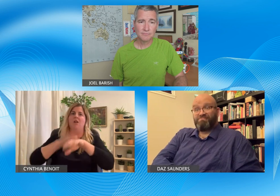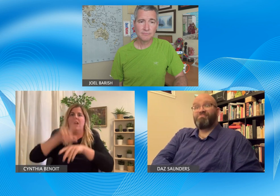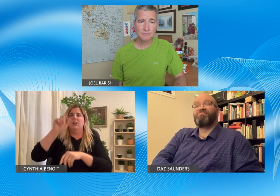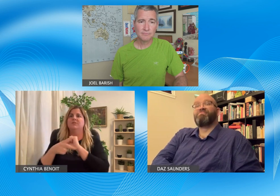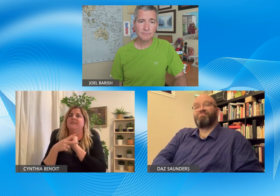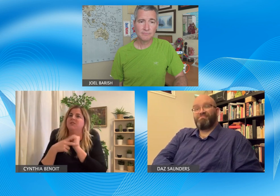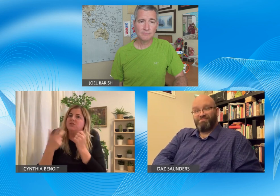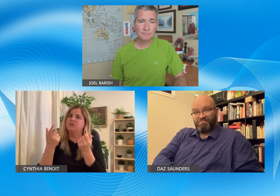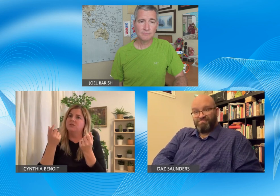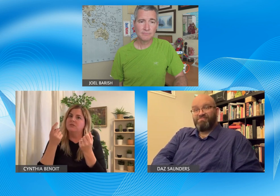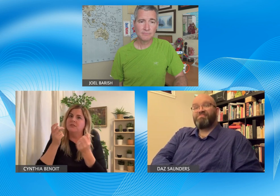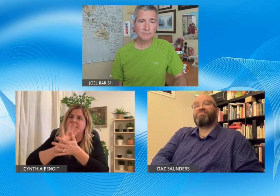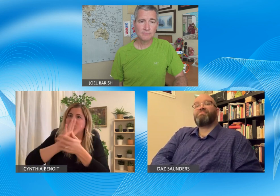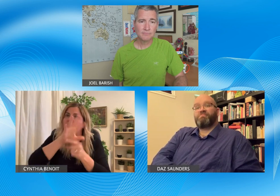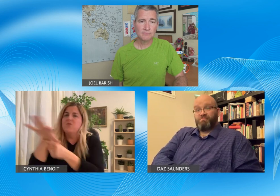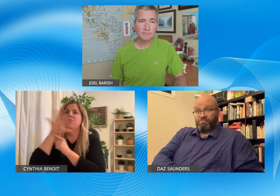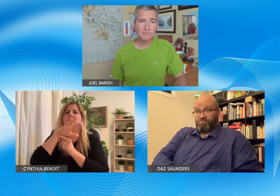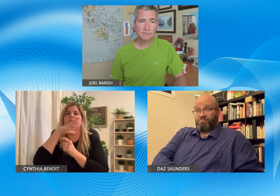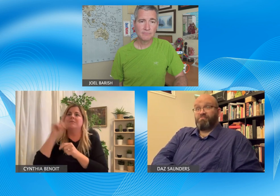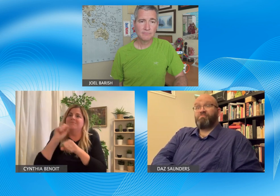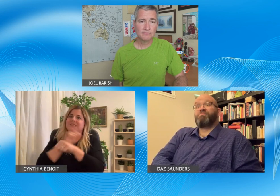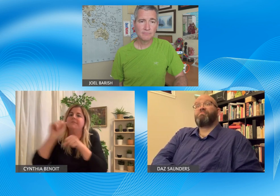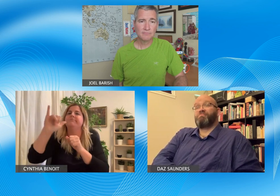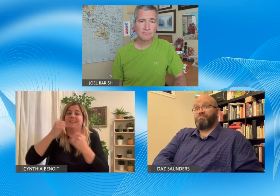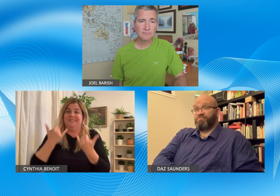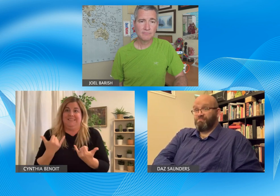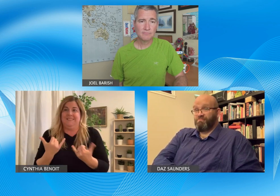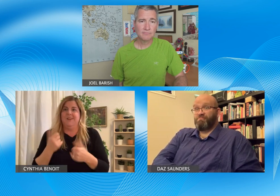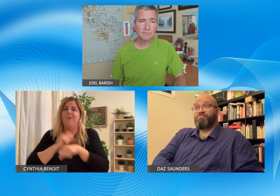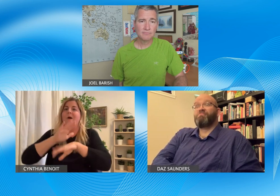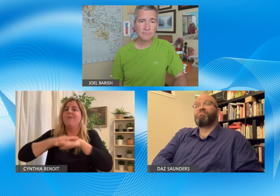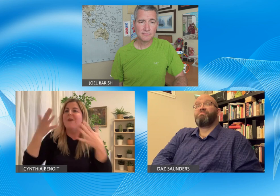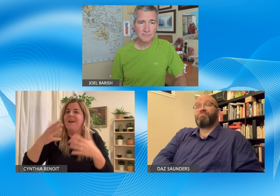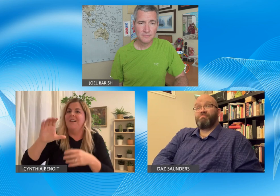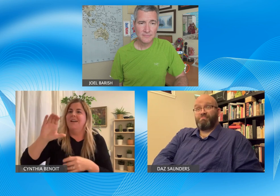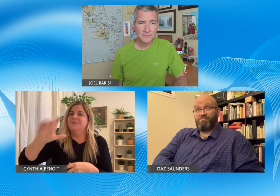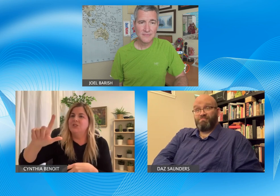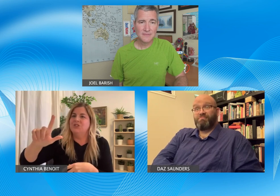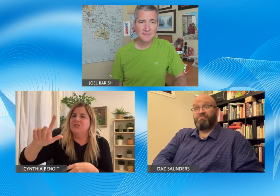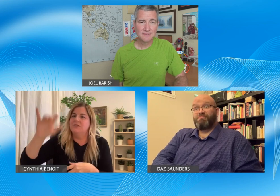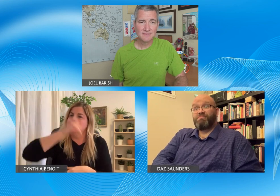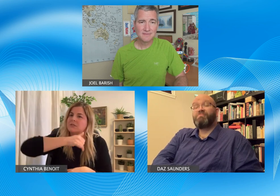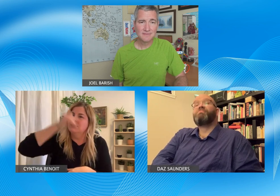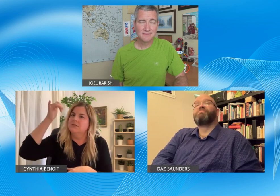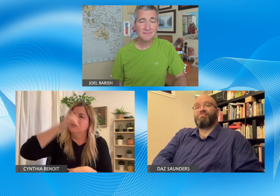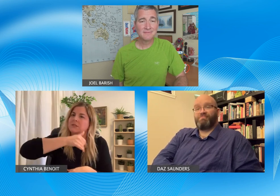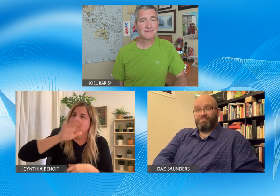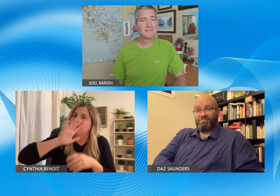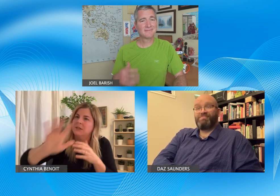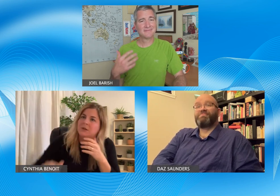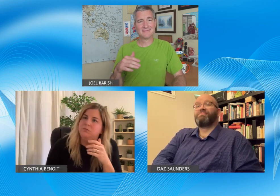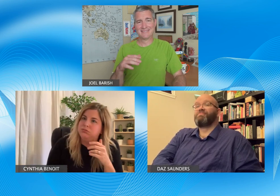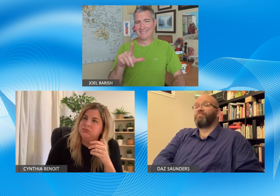energy on these projects. To really start moving. We’re working on classifiers. Wow! How intense and comprehensive!